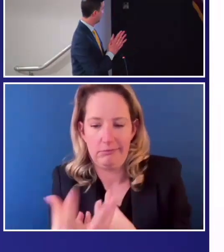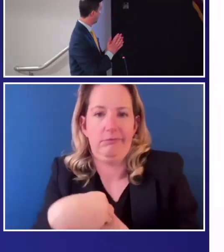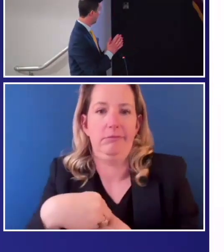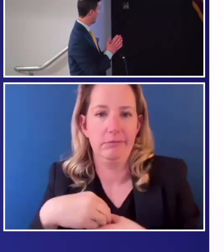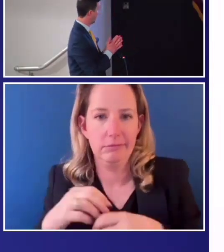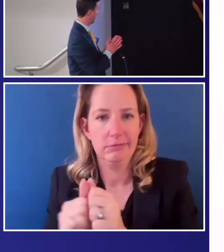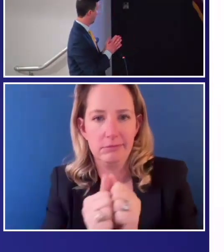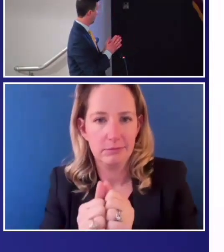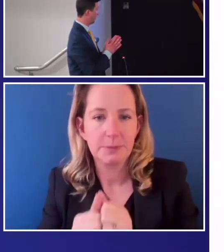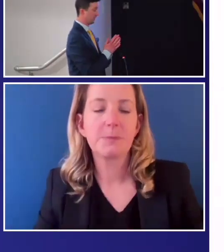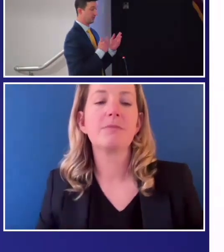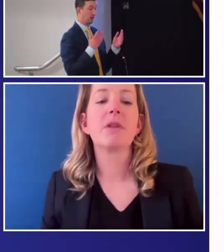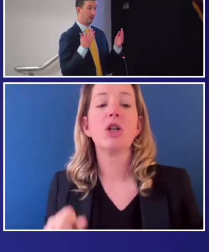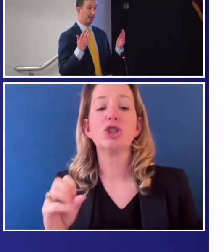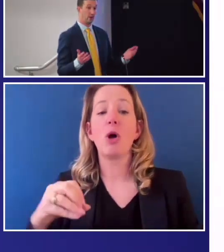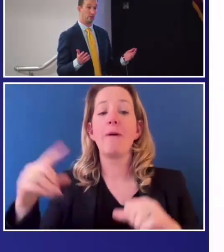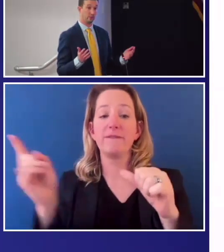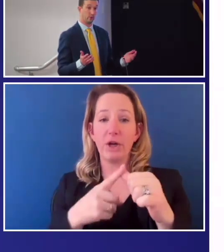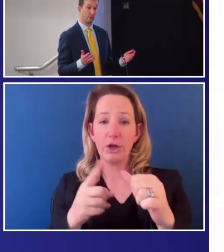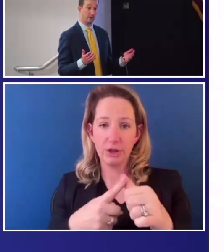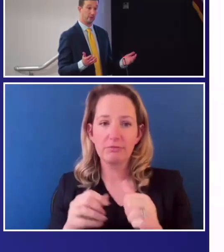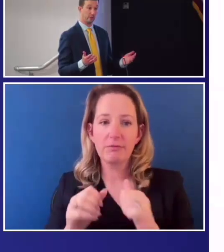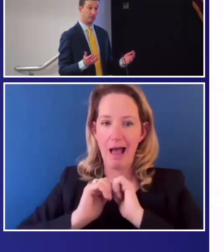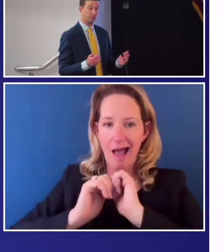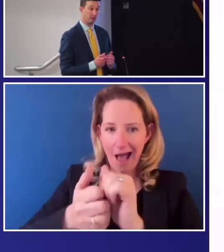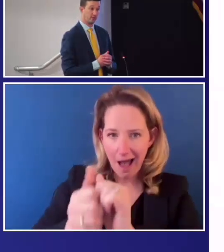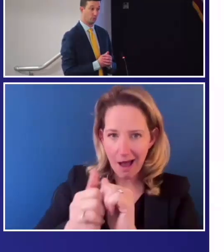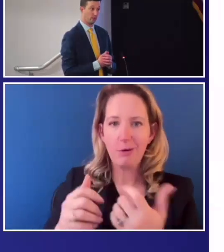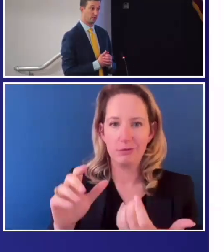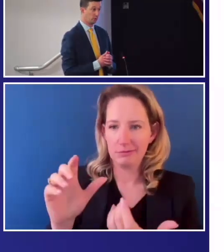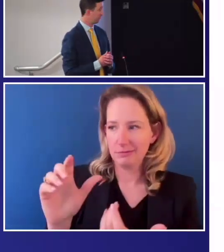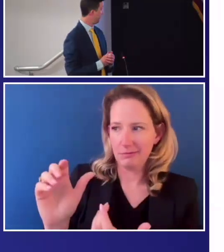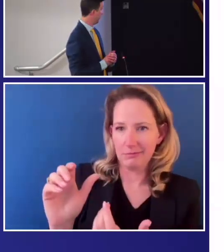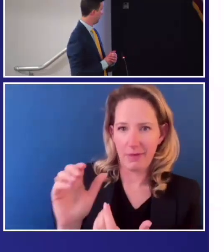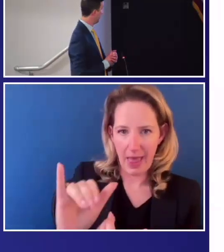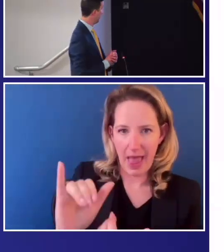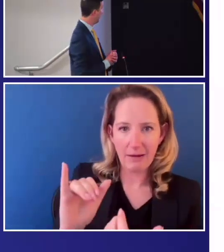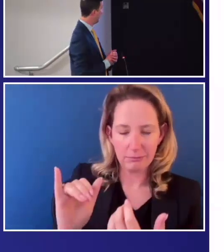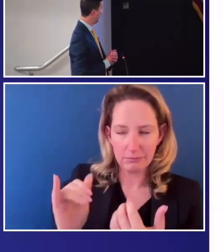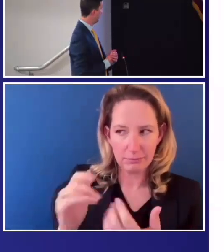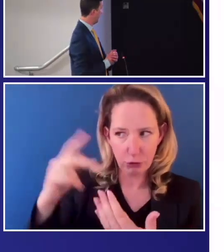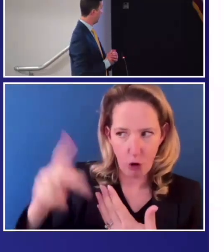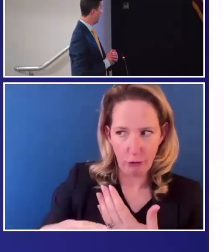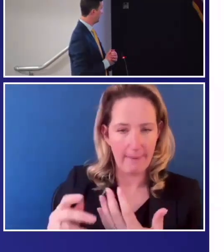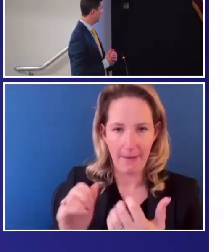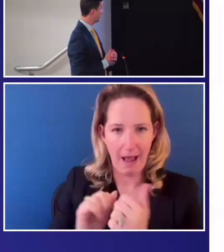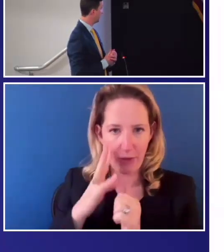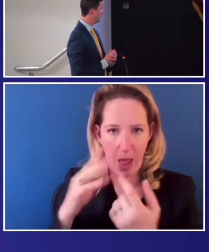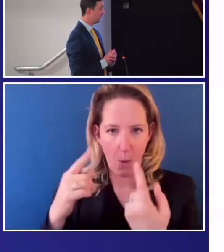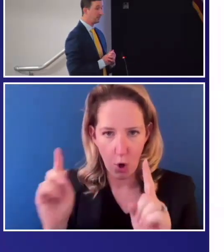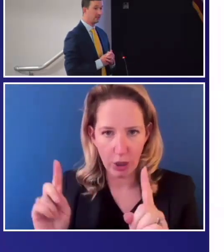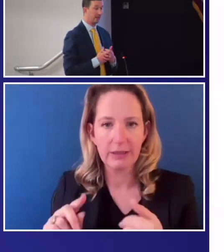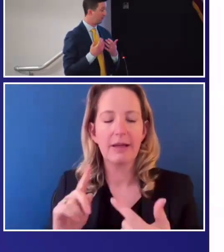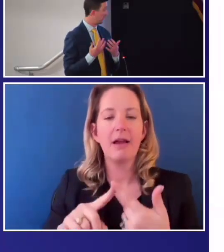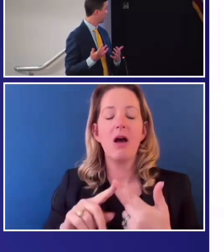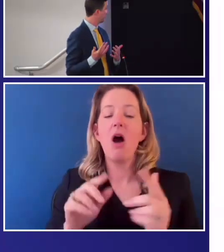this presentation is we want to describe how the program aggregation process works that we've proposed, and then how often it's going to be needed, how much it's